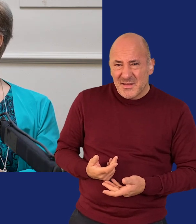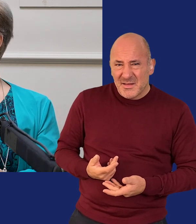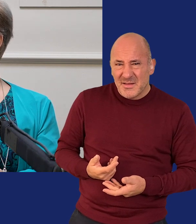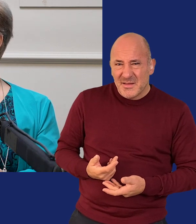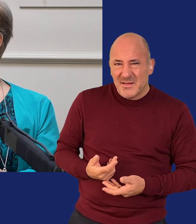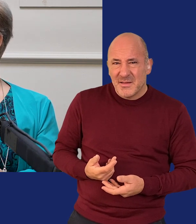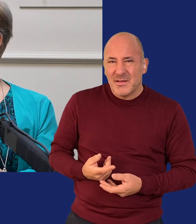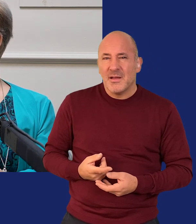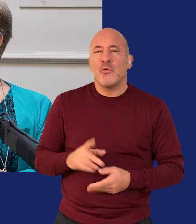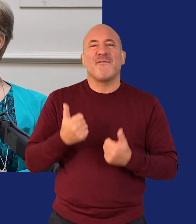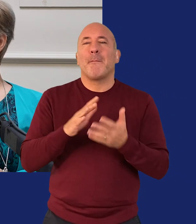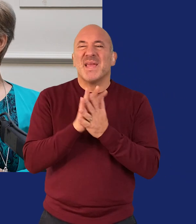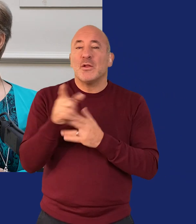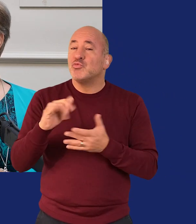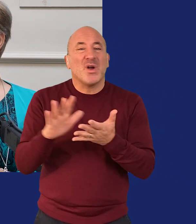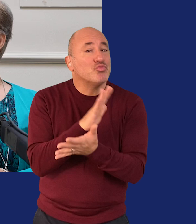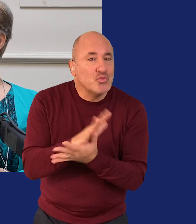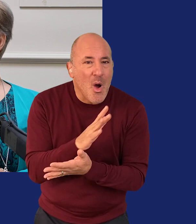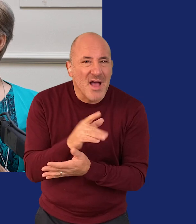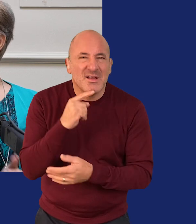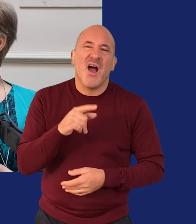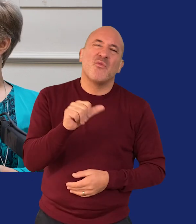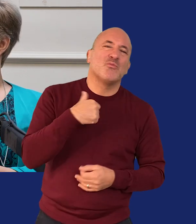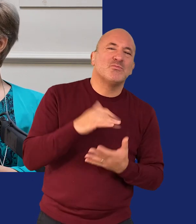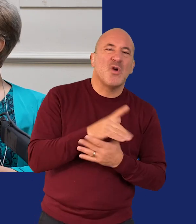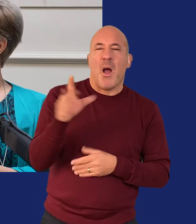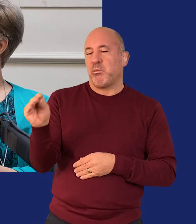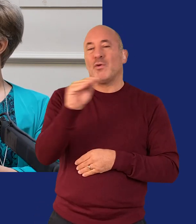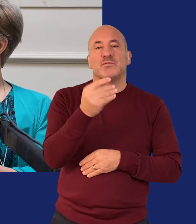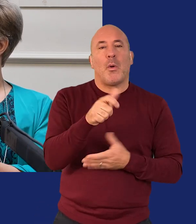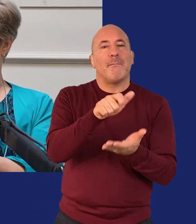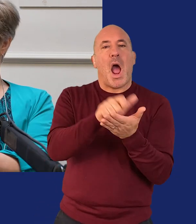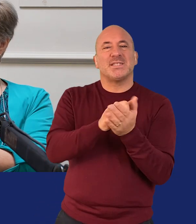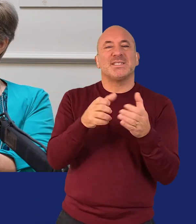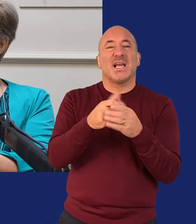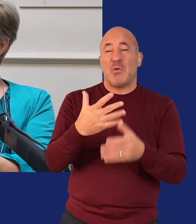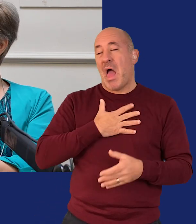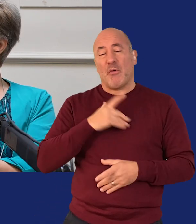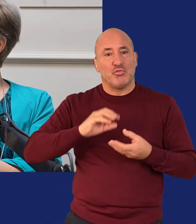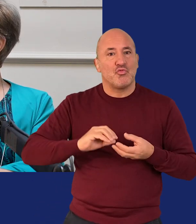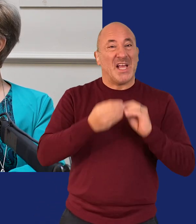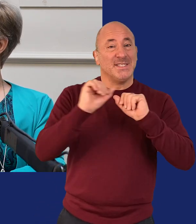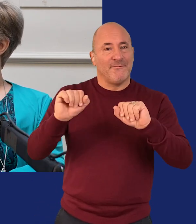What you mean is you don't enjoy it. And she said, yeah, maybe. And then she moved over to the marketing team, because what she really wanted to do was creative stuff. Yeah.